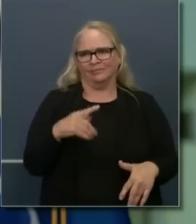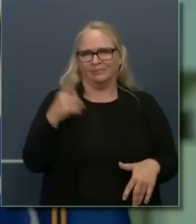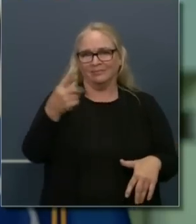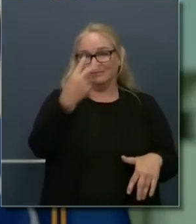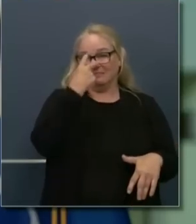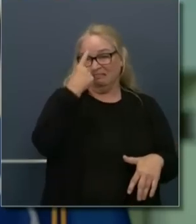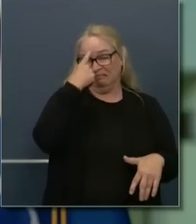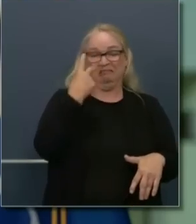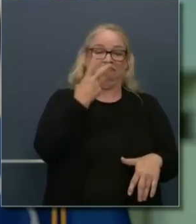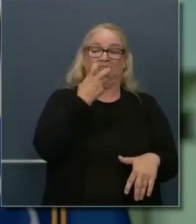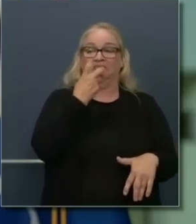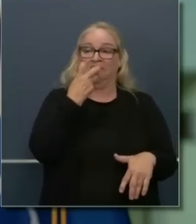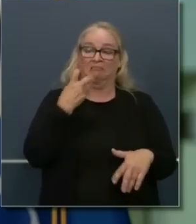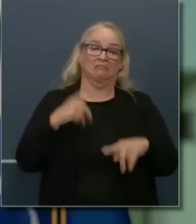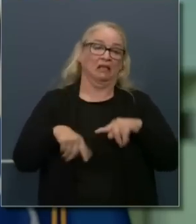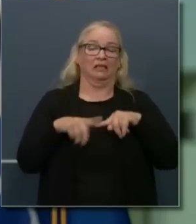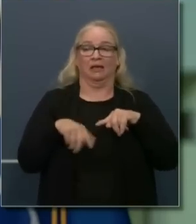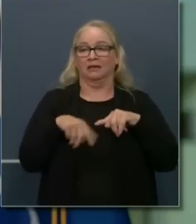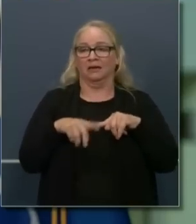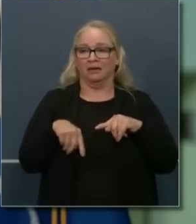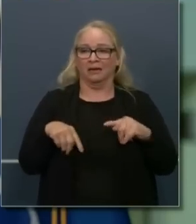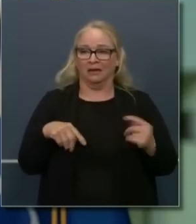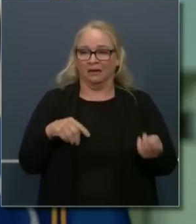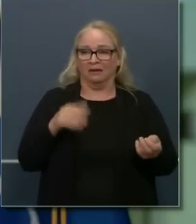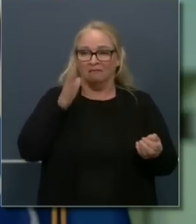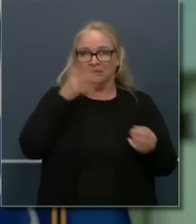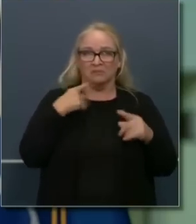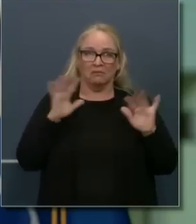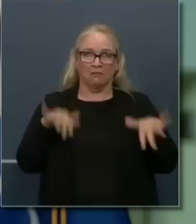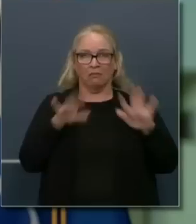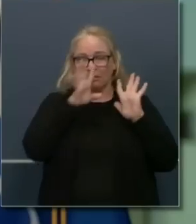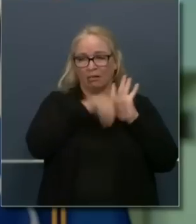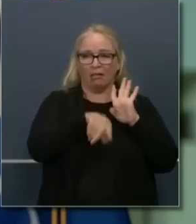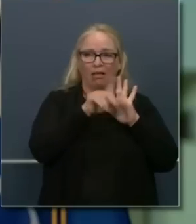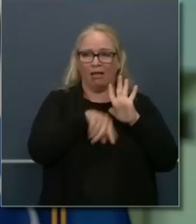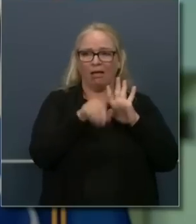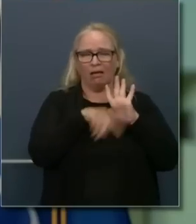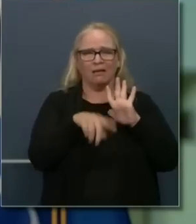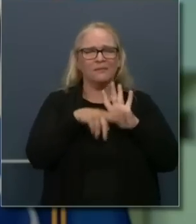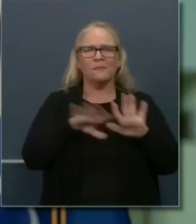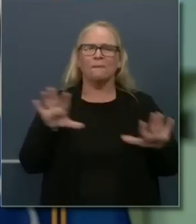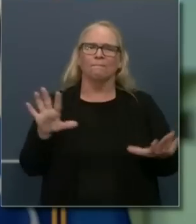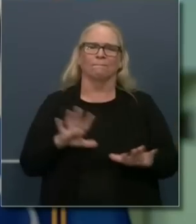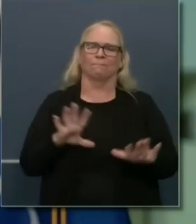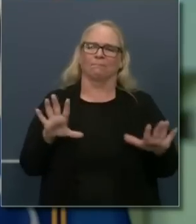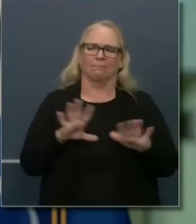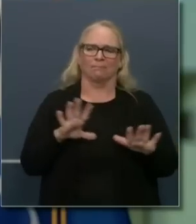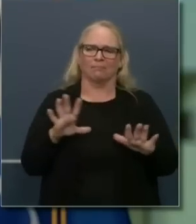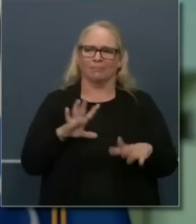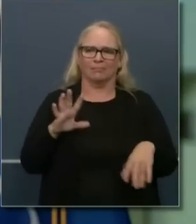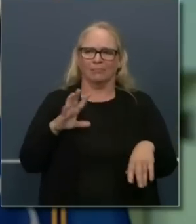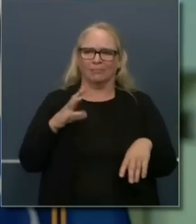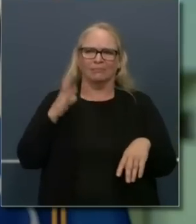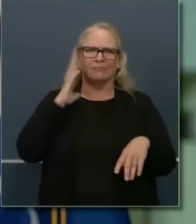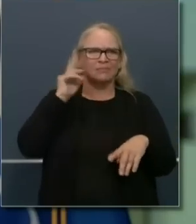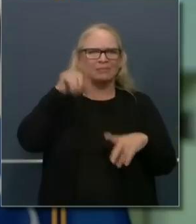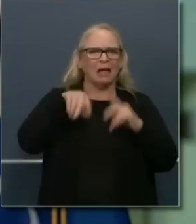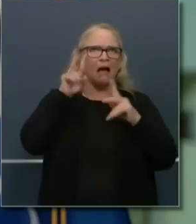GOVERNOR OF CALIFORNIA. AS HOPE MY INTENTION AND I DON'T WANT PEOPLE TO JUST BELIEVE THAT WE CAN'T SHAPE